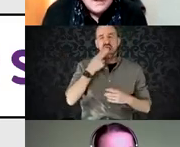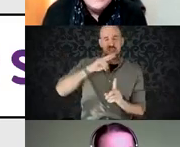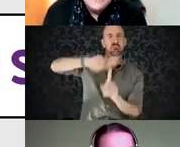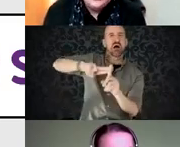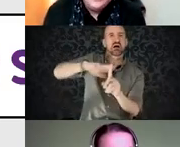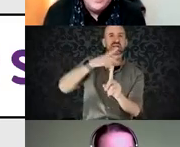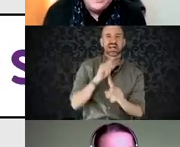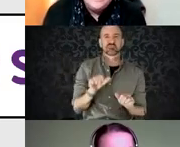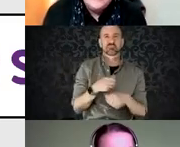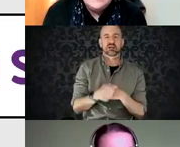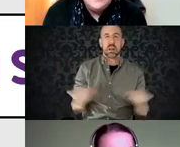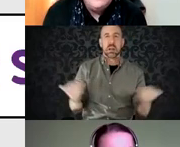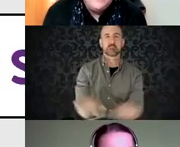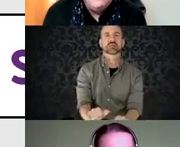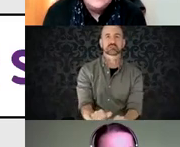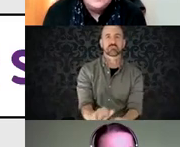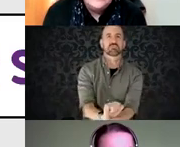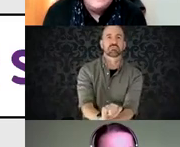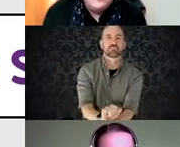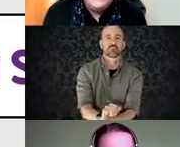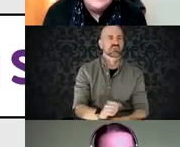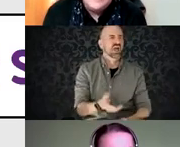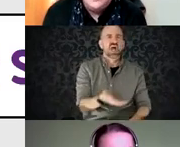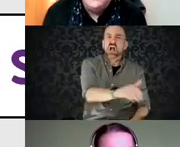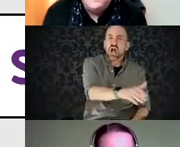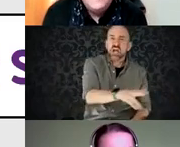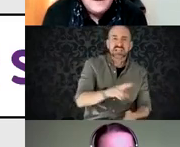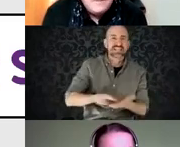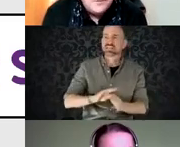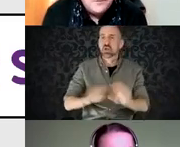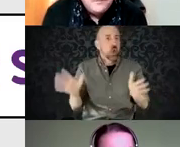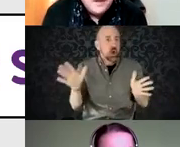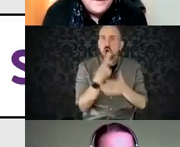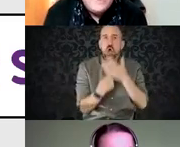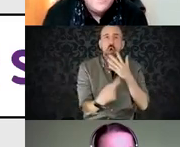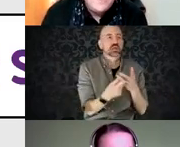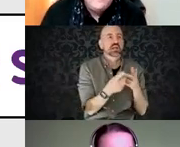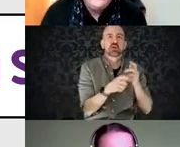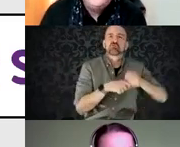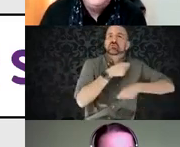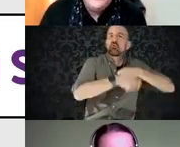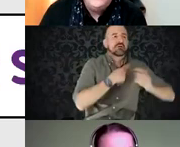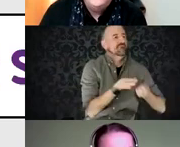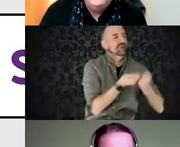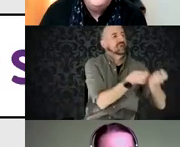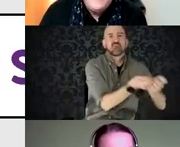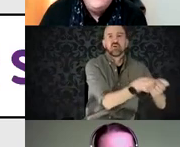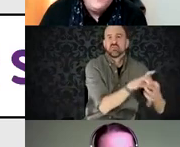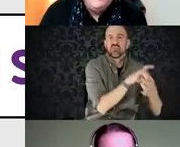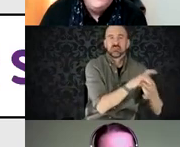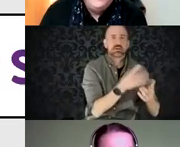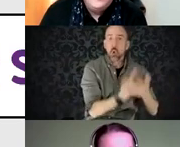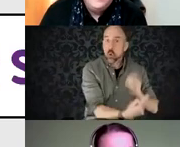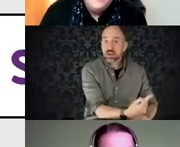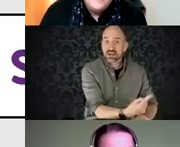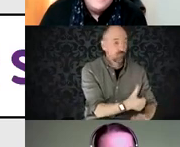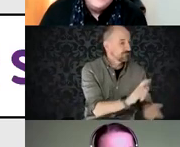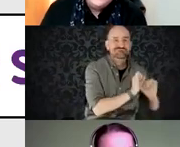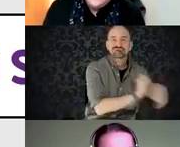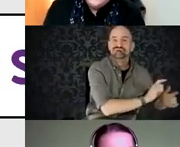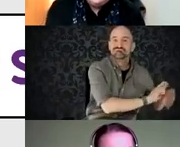conditions and disabilities. But how often do we consider